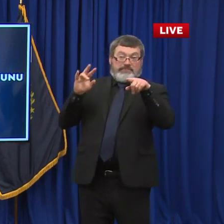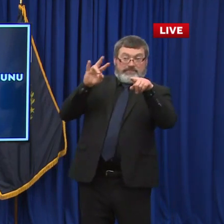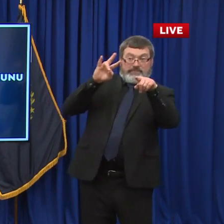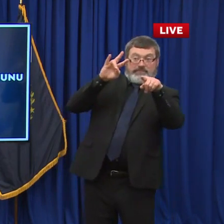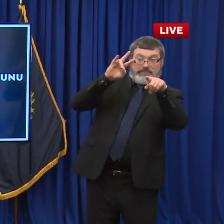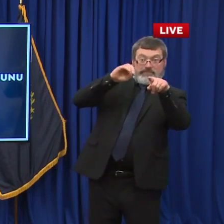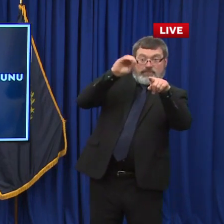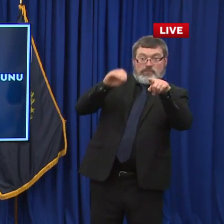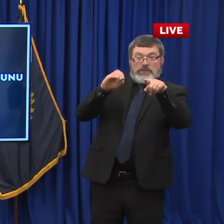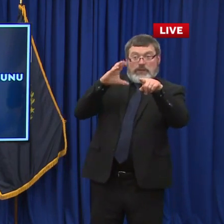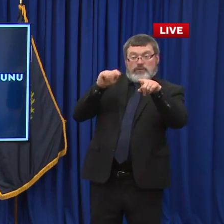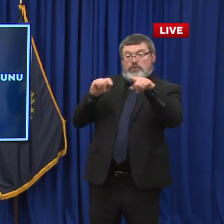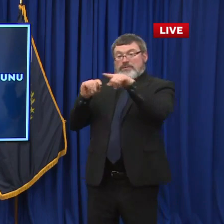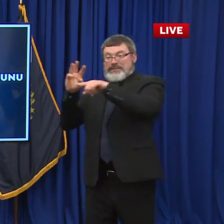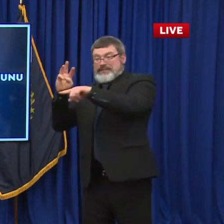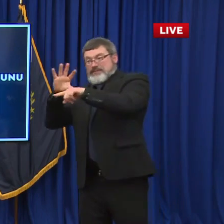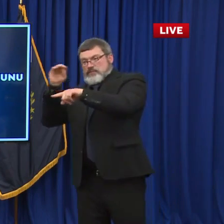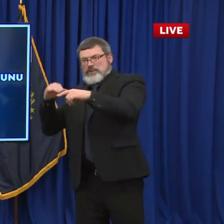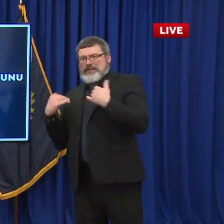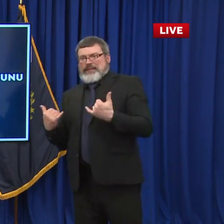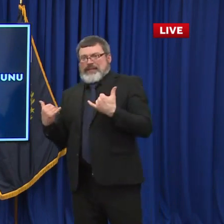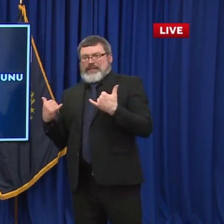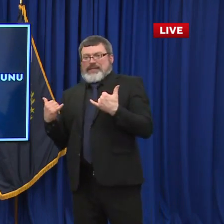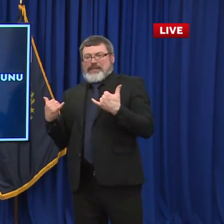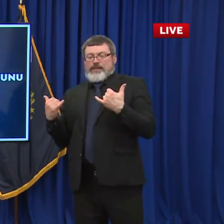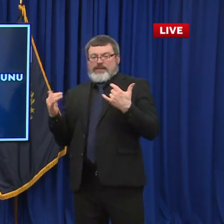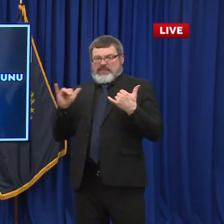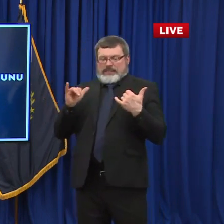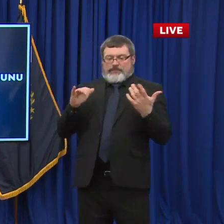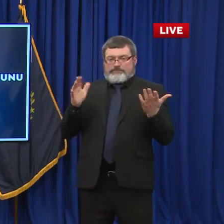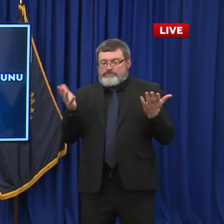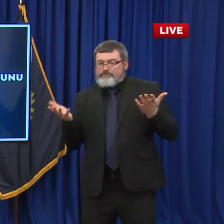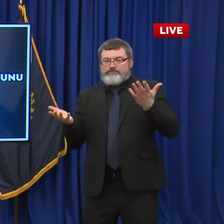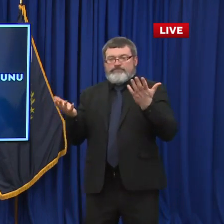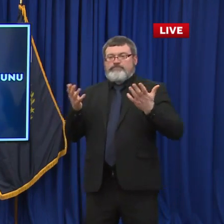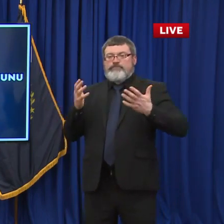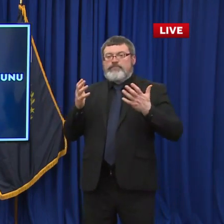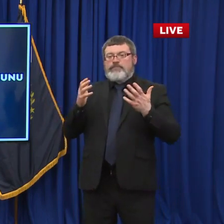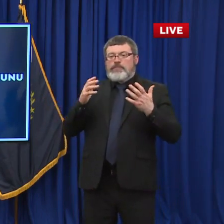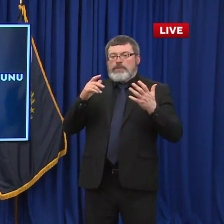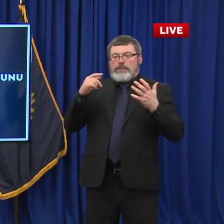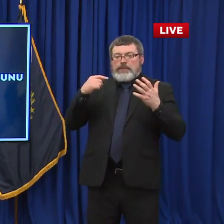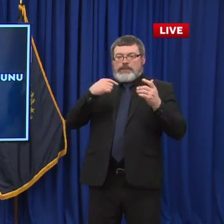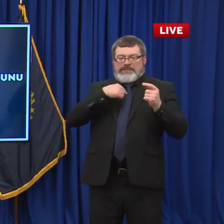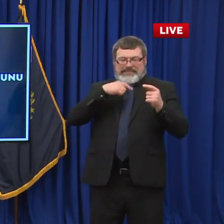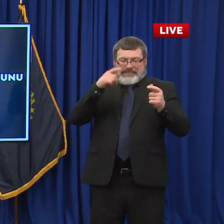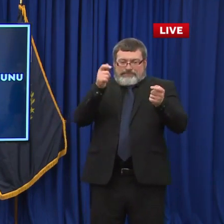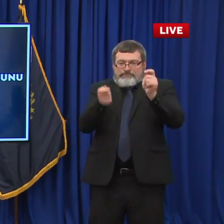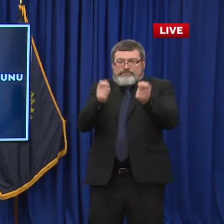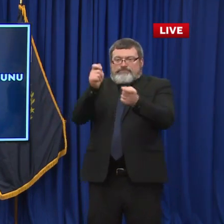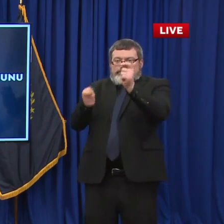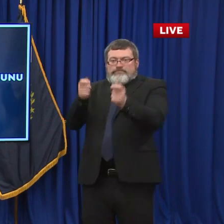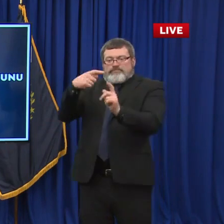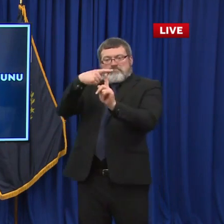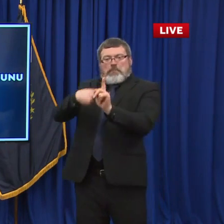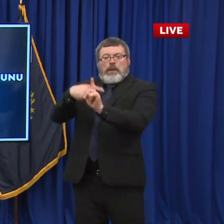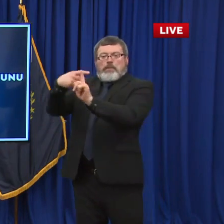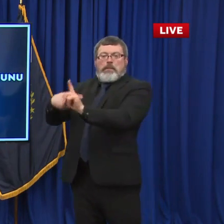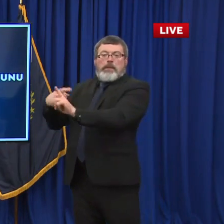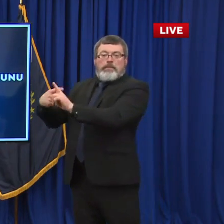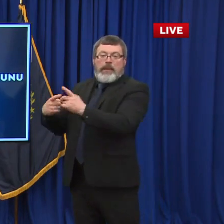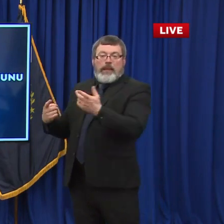IN EARLY OCTOBER, WE HAD UTILIZED ABOUT 70% OF THE BEDS AND AS OF LAST WEEK IT WAS ABOUT 65%.